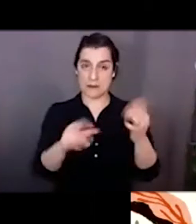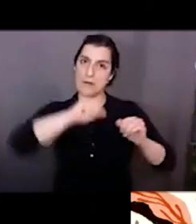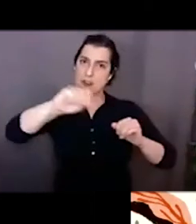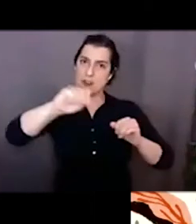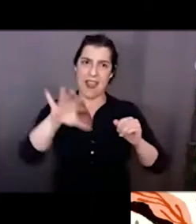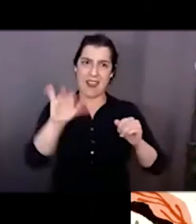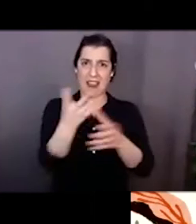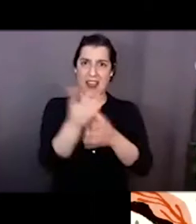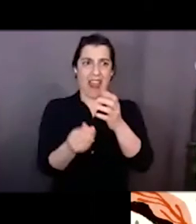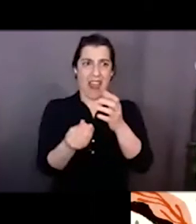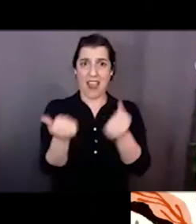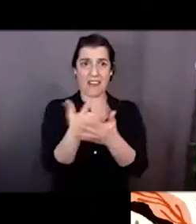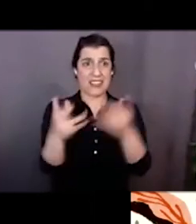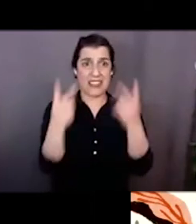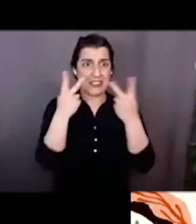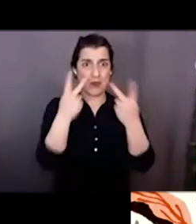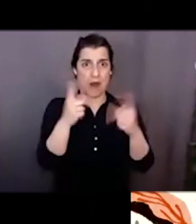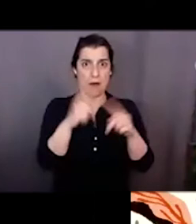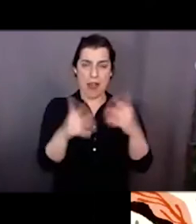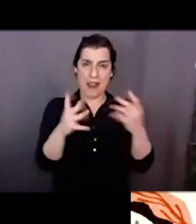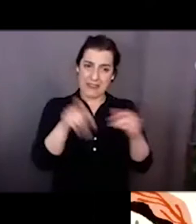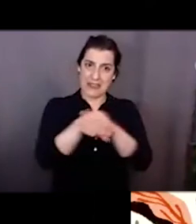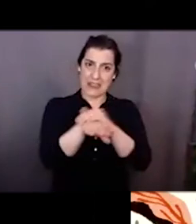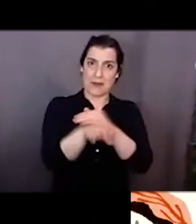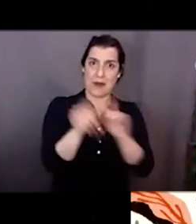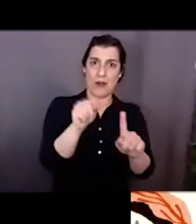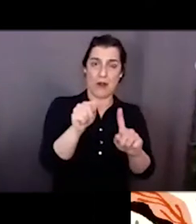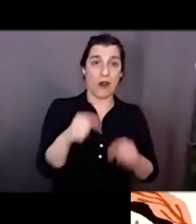But now more than ever we're realizing that we don't live in a text only world.